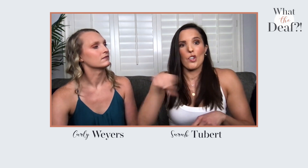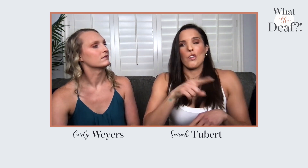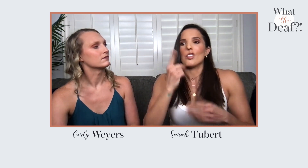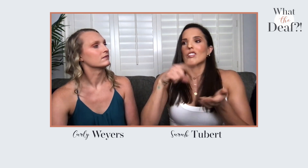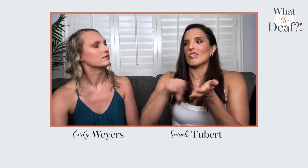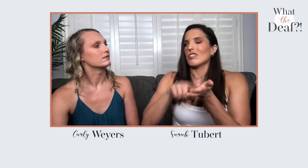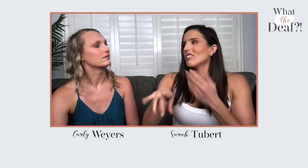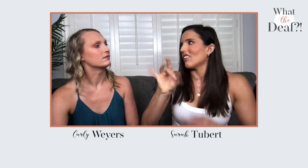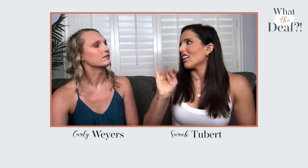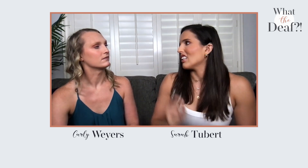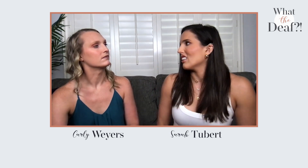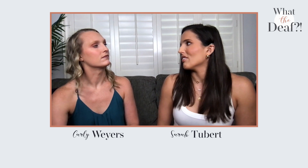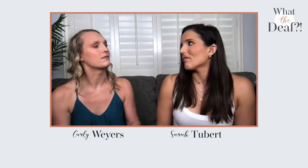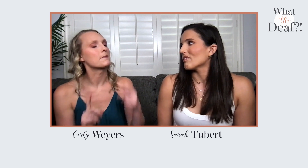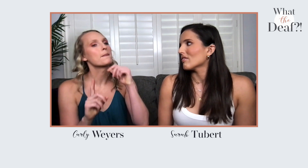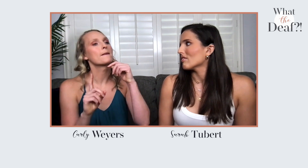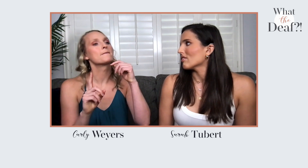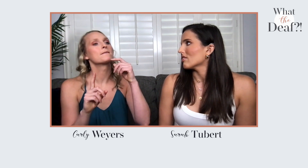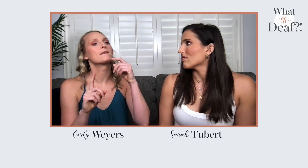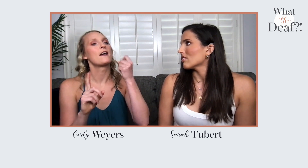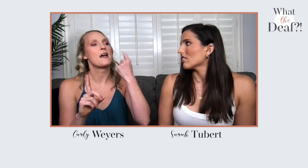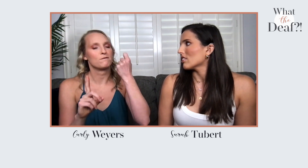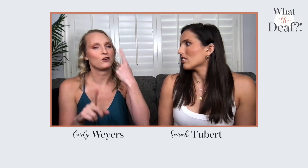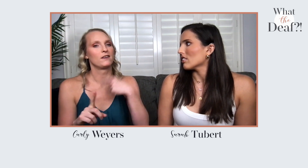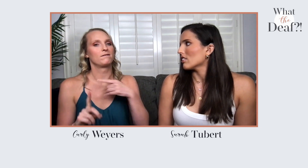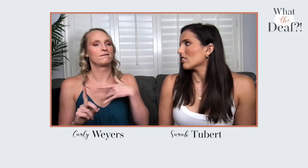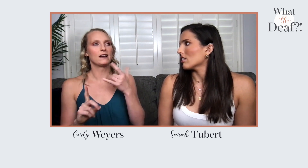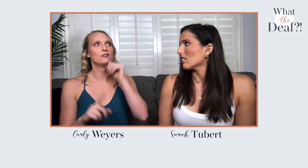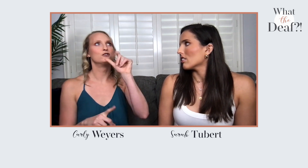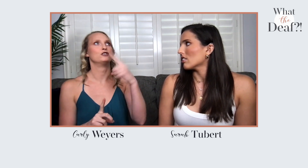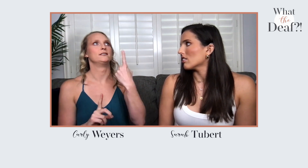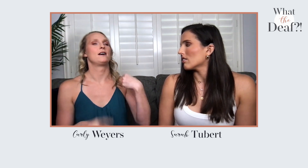We just have to find it. However, I feel like it's not only for us